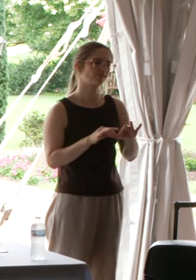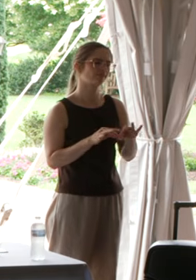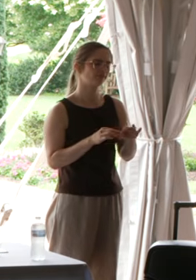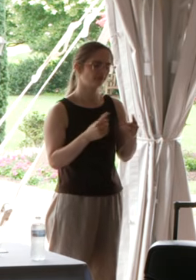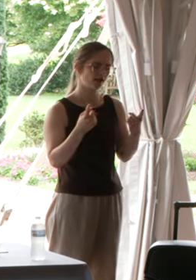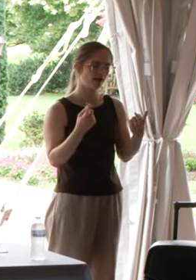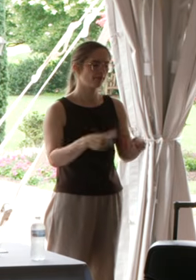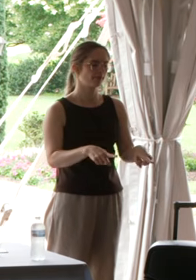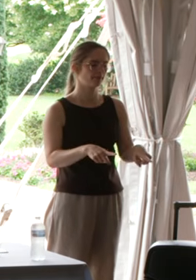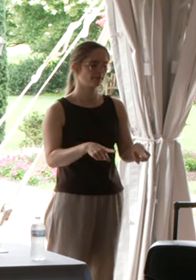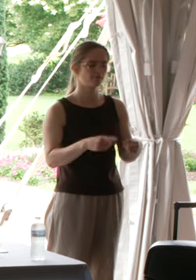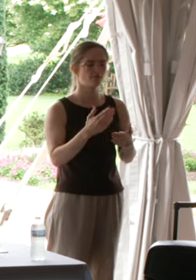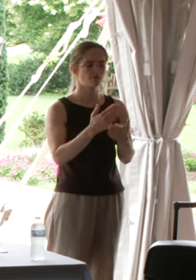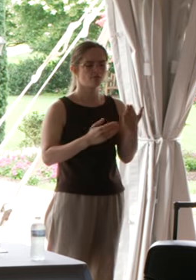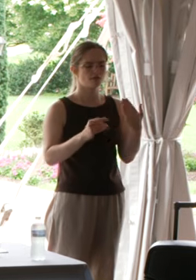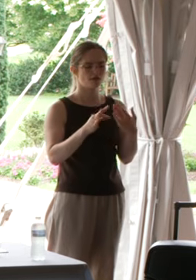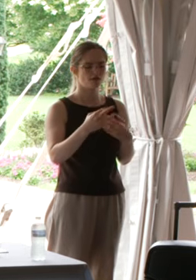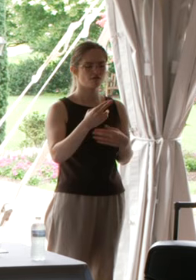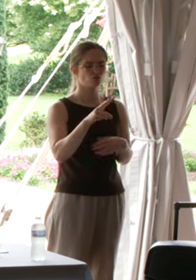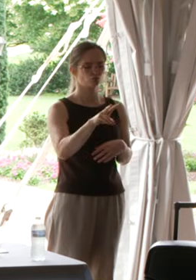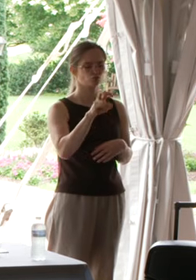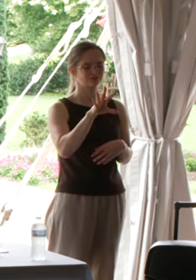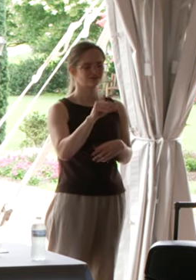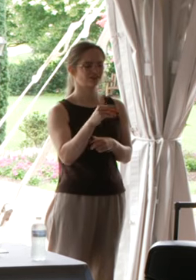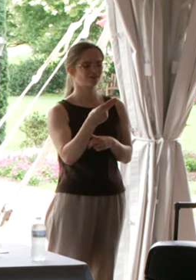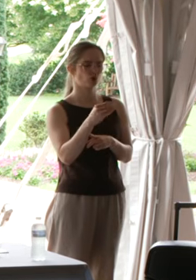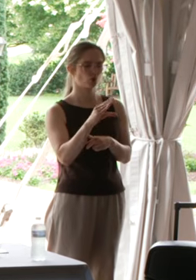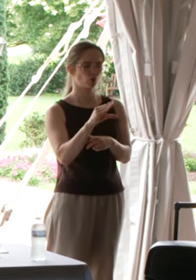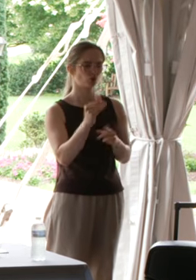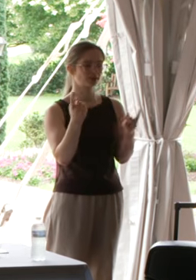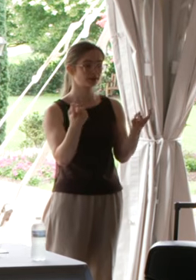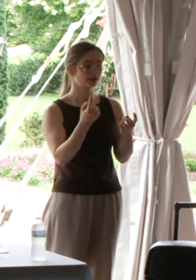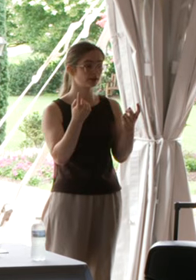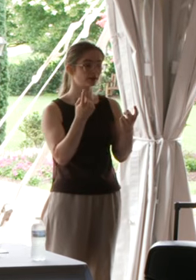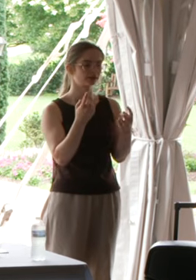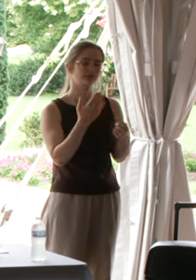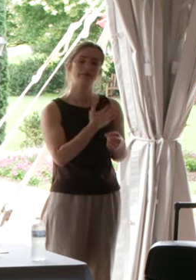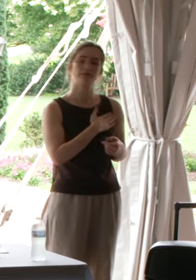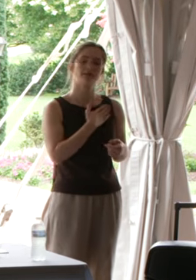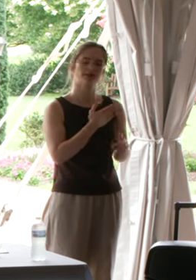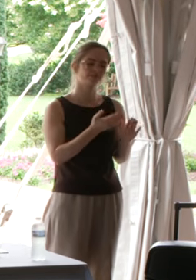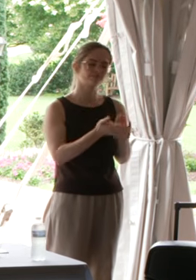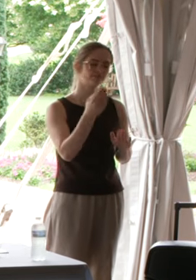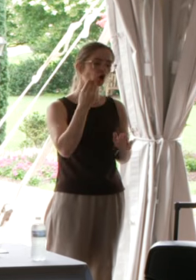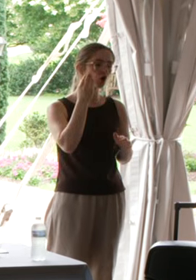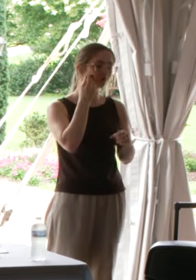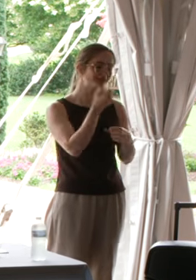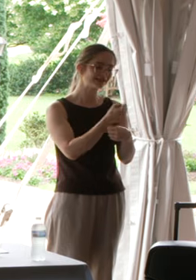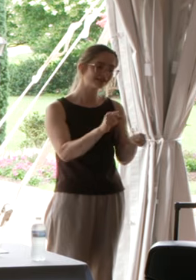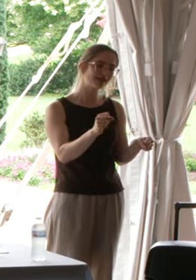HoCo250 celebration. We wish you a safe journey home and hope you'll join us again for future